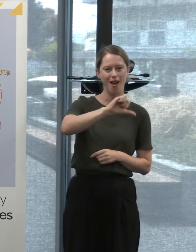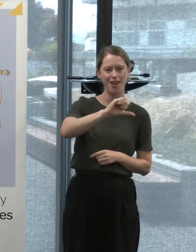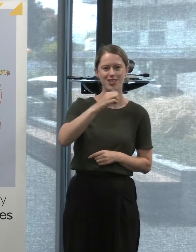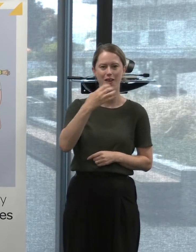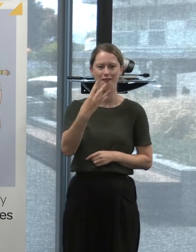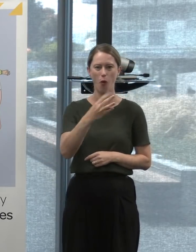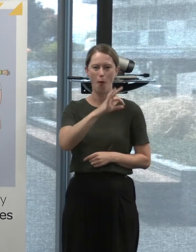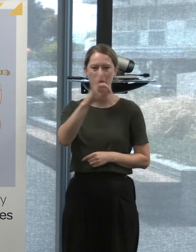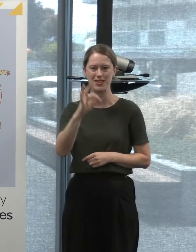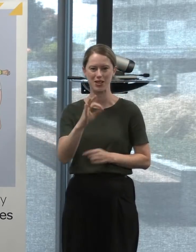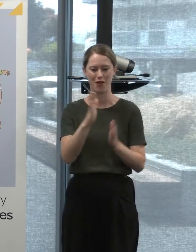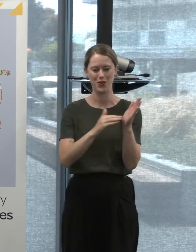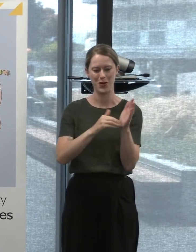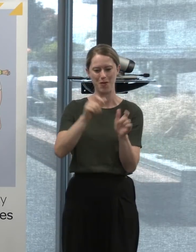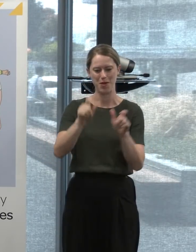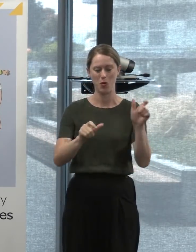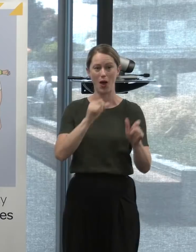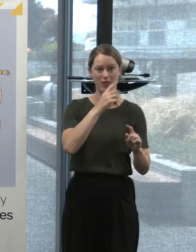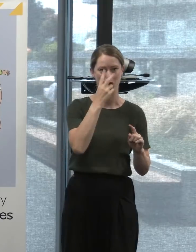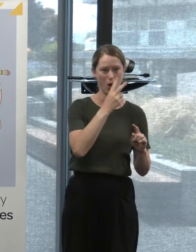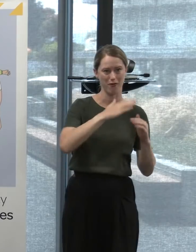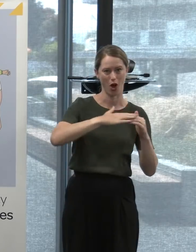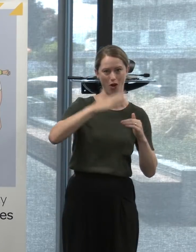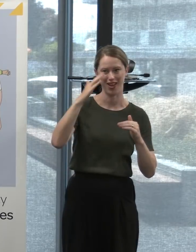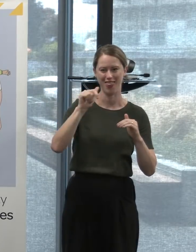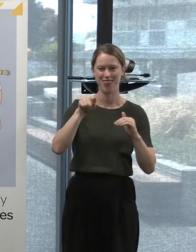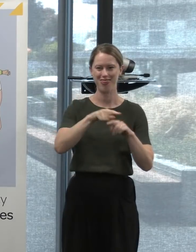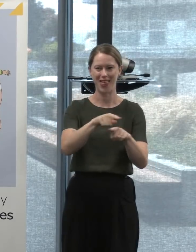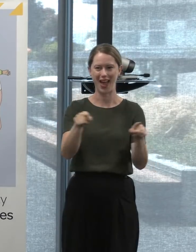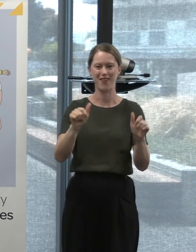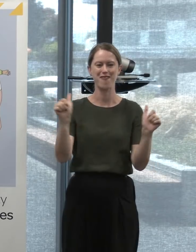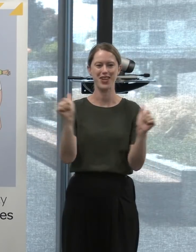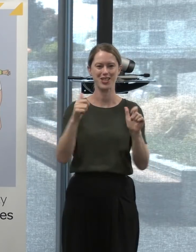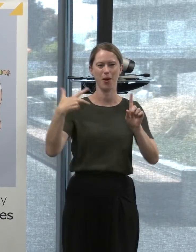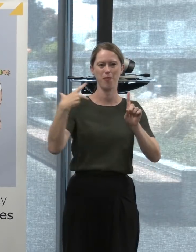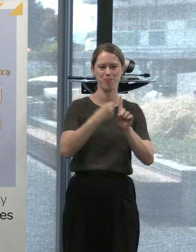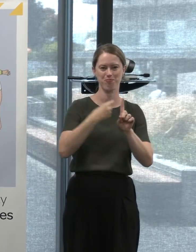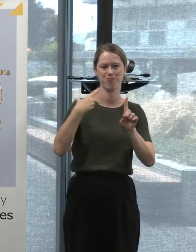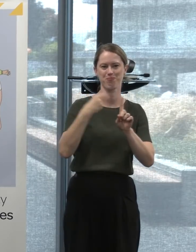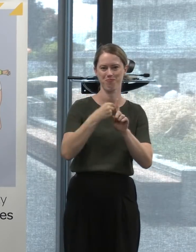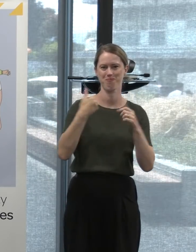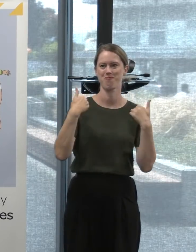I want to begin with an extraordinary number.